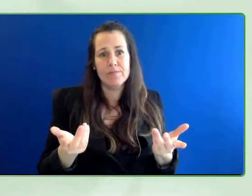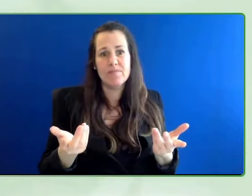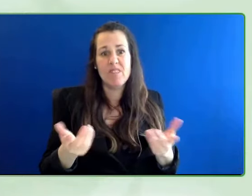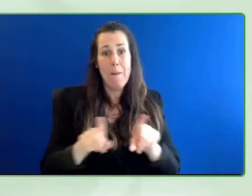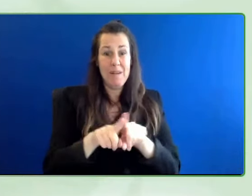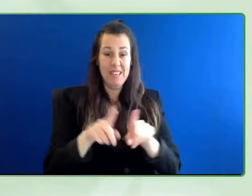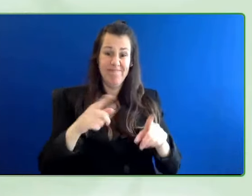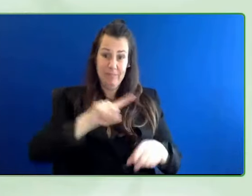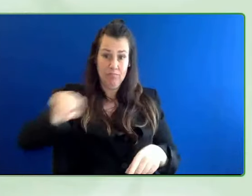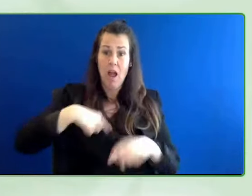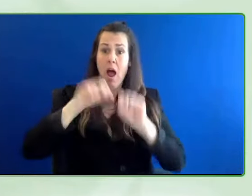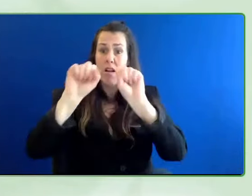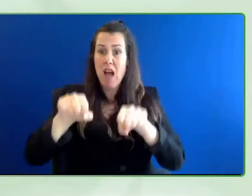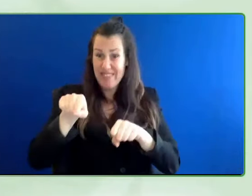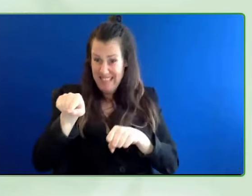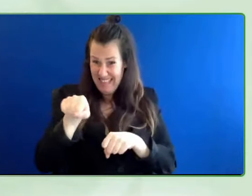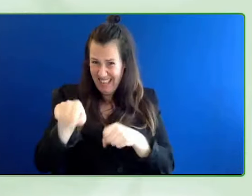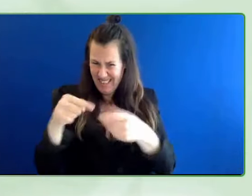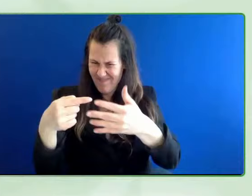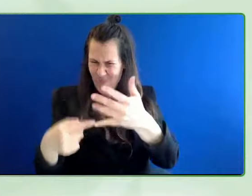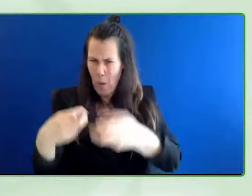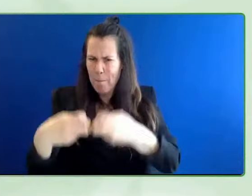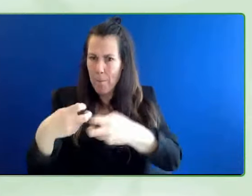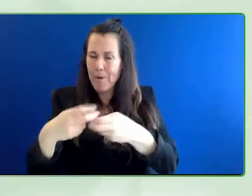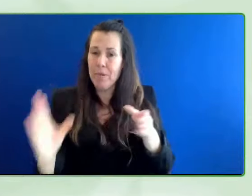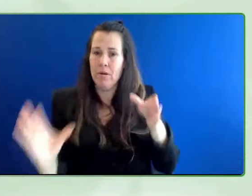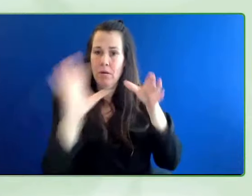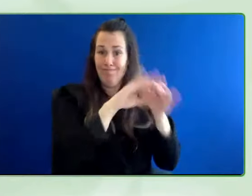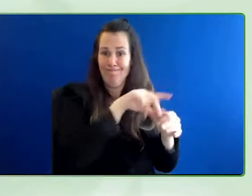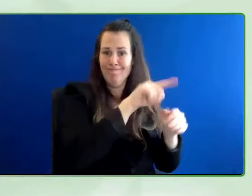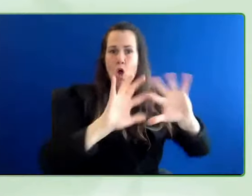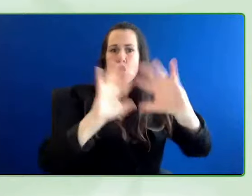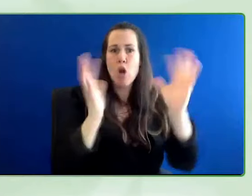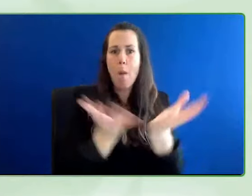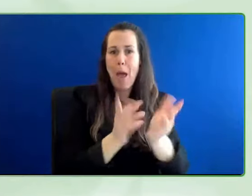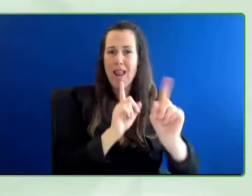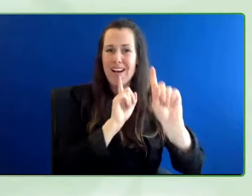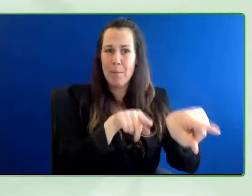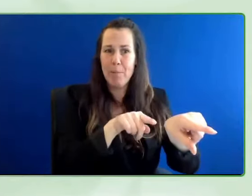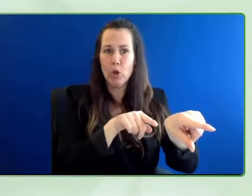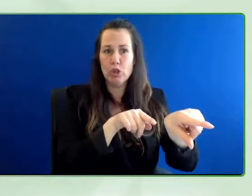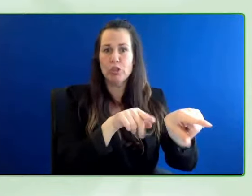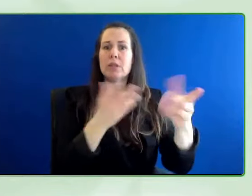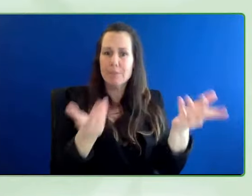such as education or employment which are based mainly on Wright-based approaches to